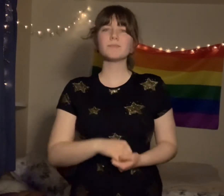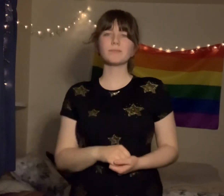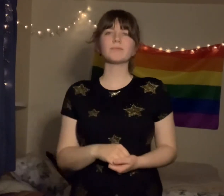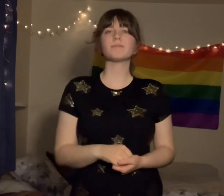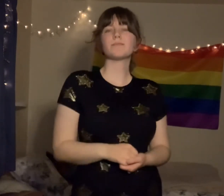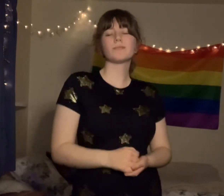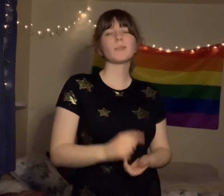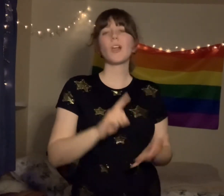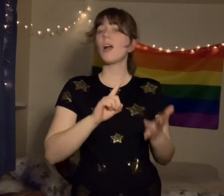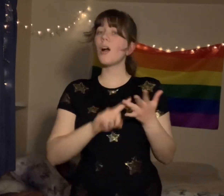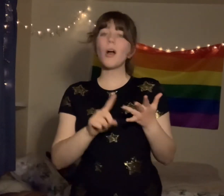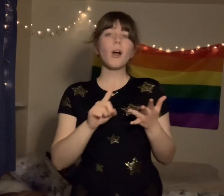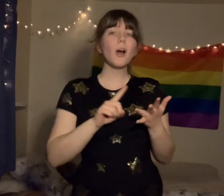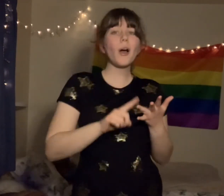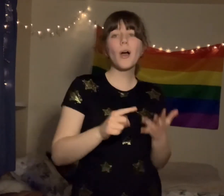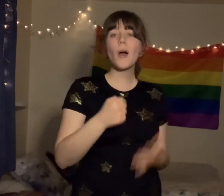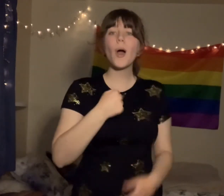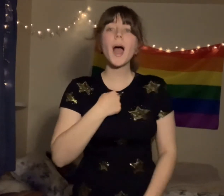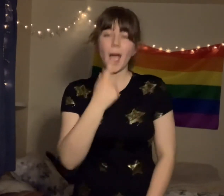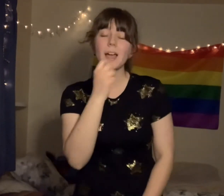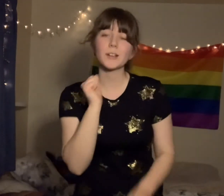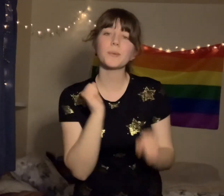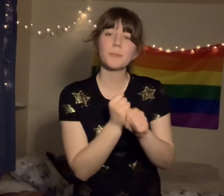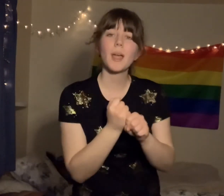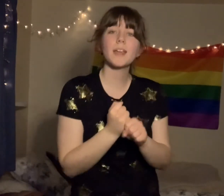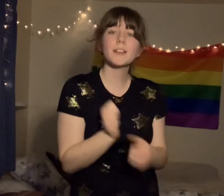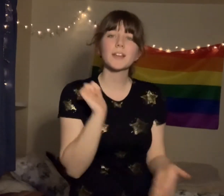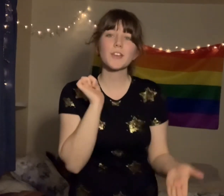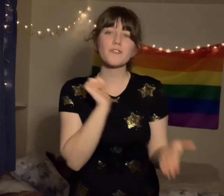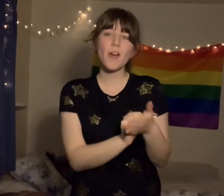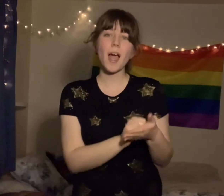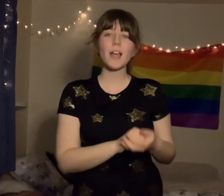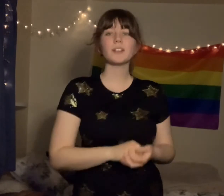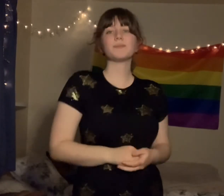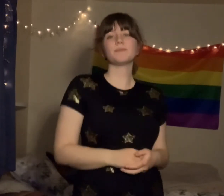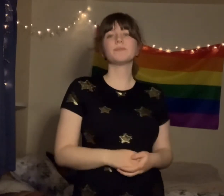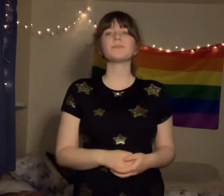Oh oh I can make it right